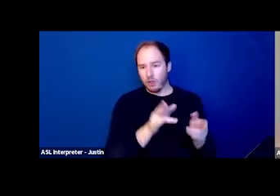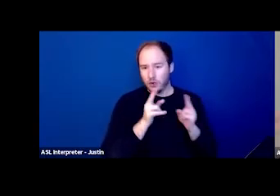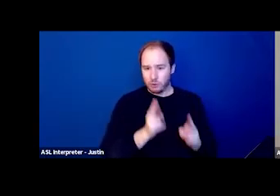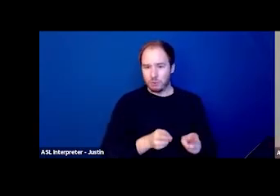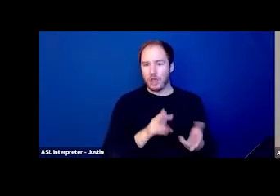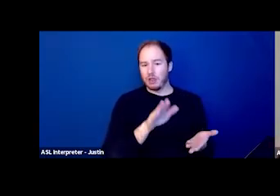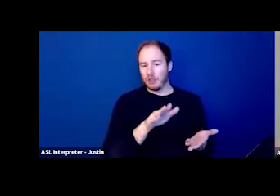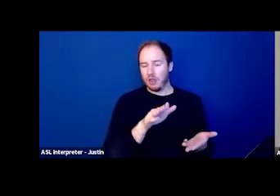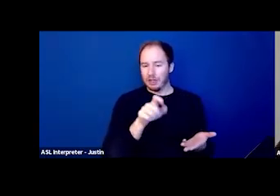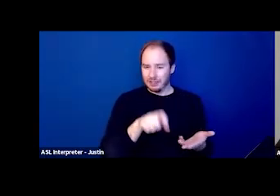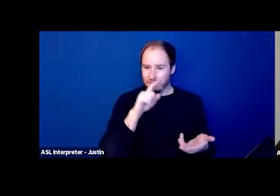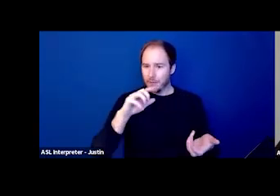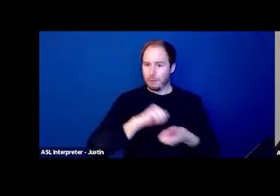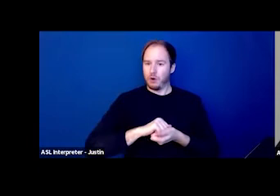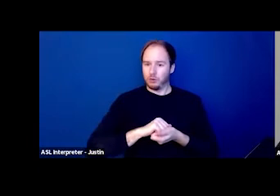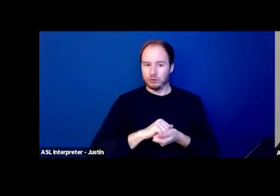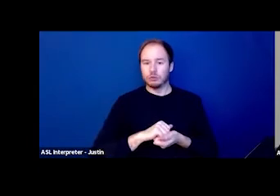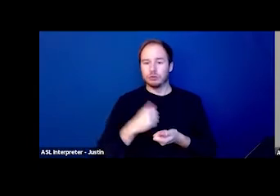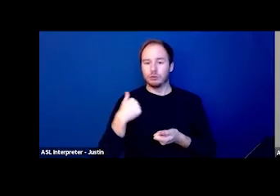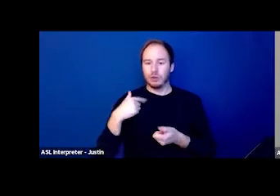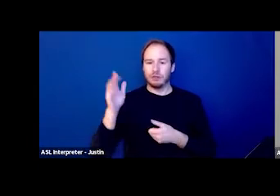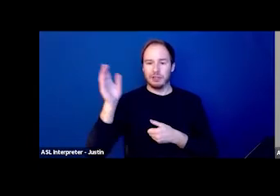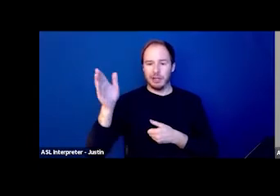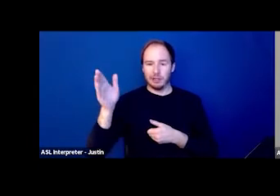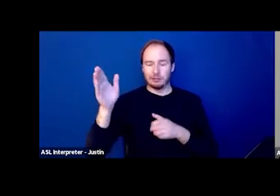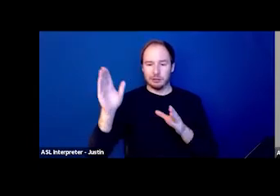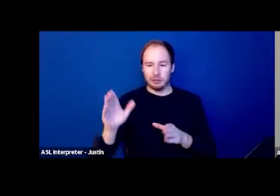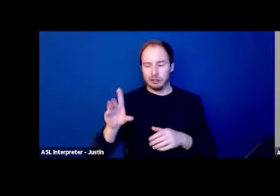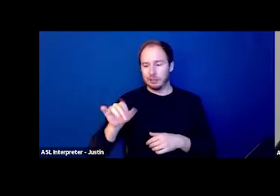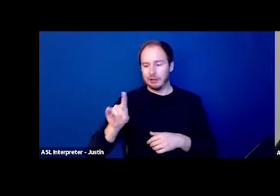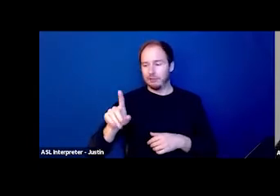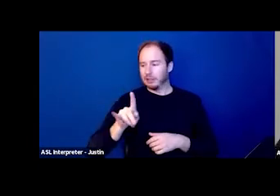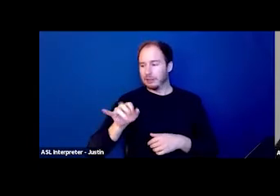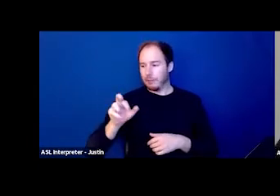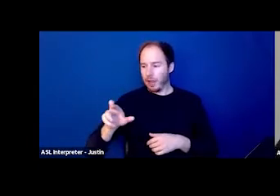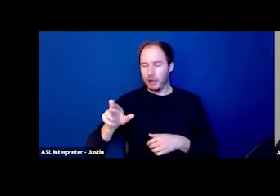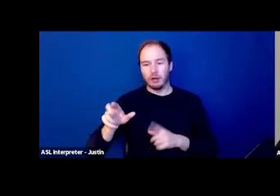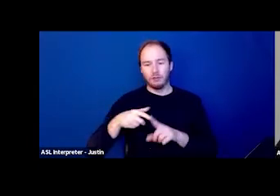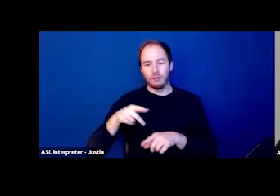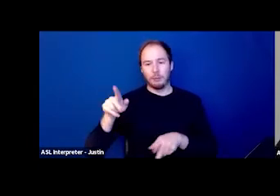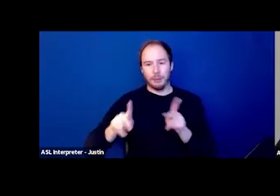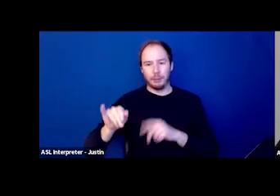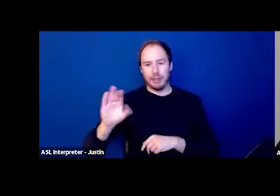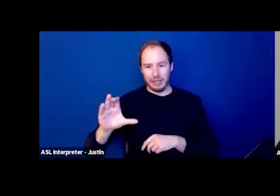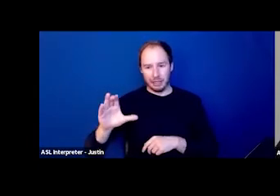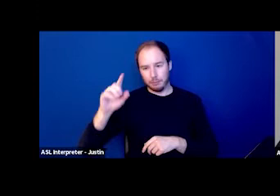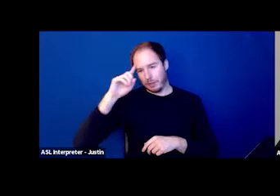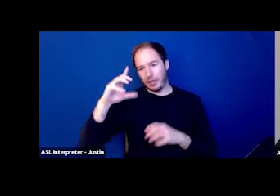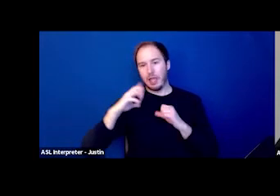We were also joined by a fantastic guest, David Katzenmeyer, from People Incorporated Mental Health Services in Minnesota,